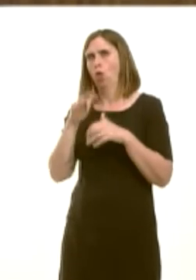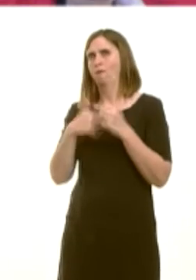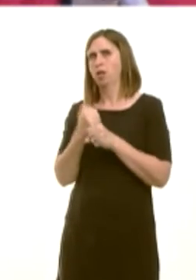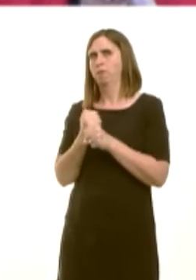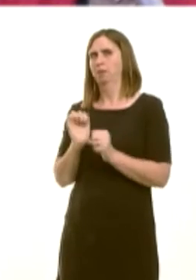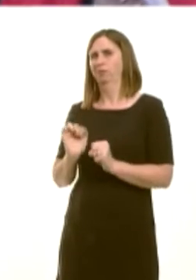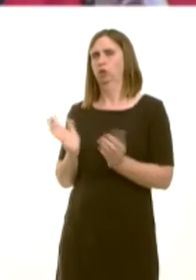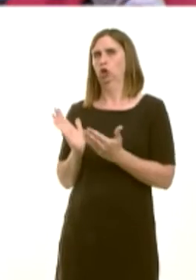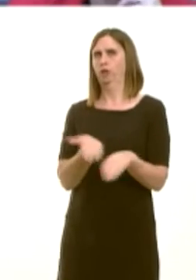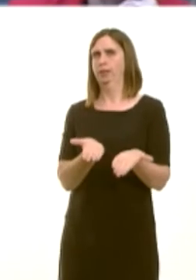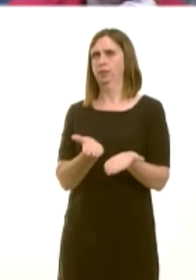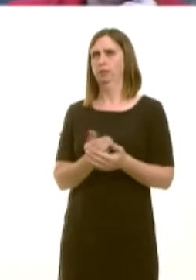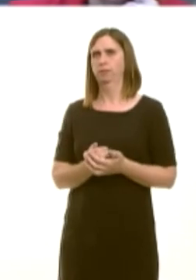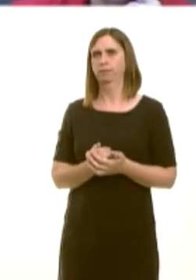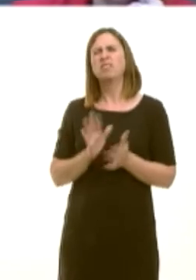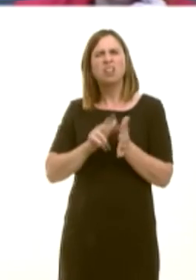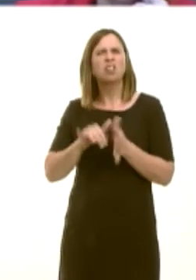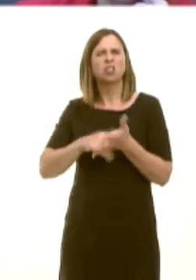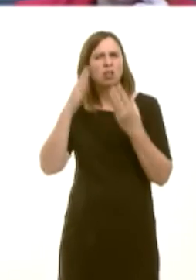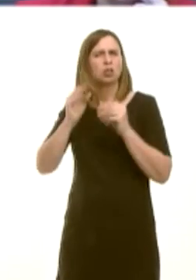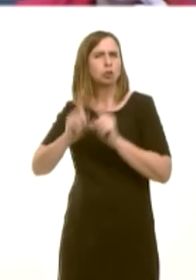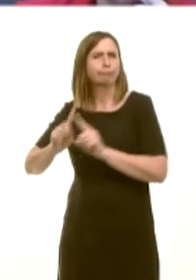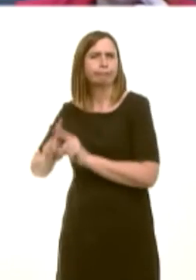First Minister. You will know that the trade between the European Union and the United